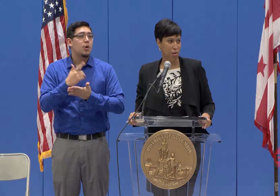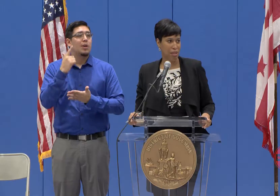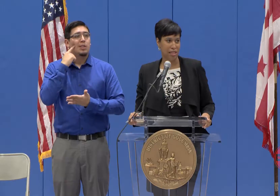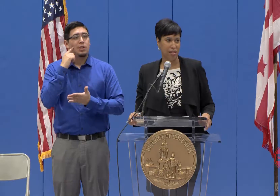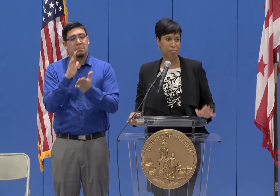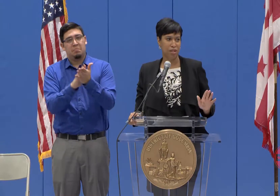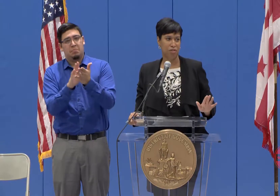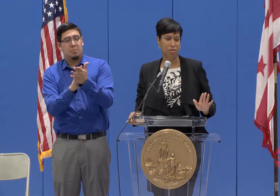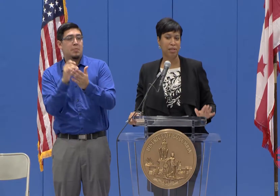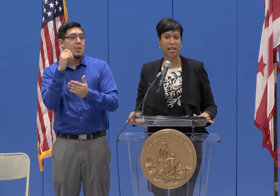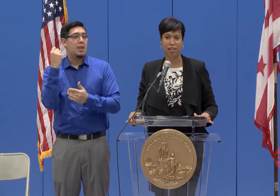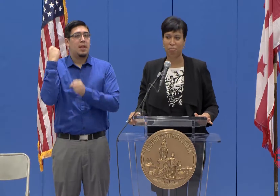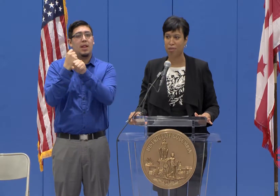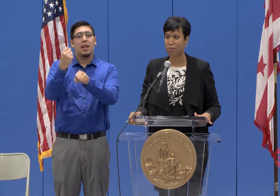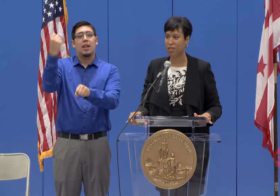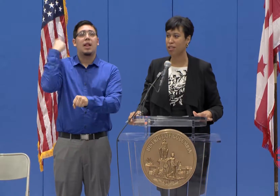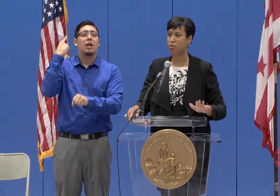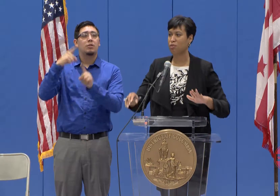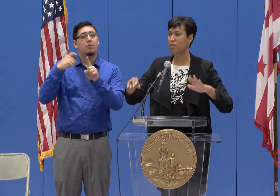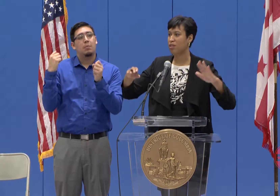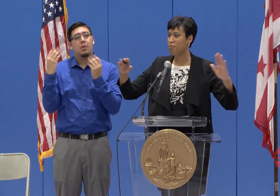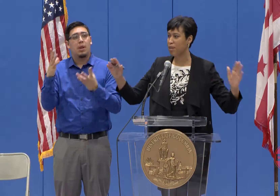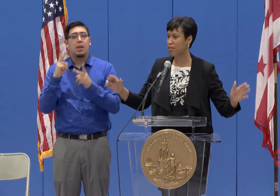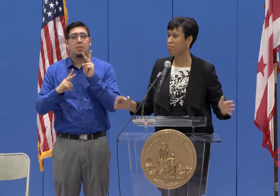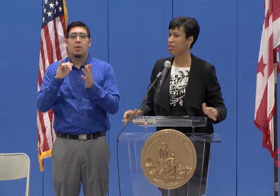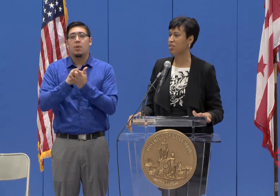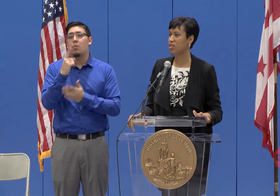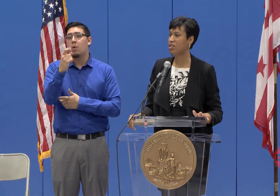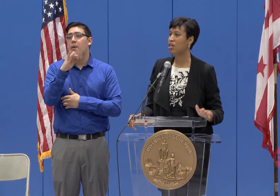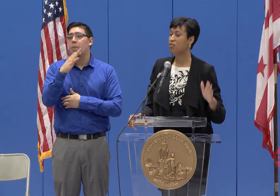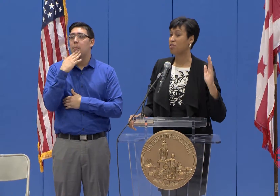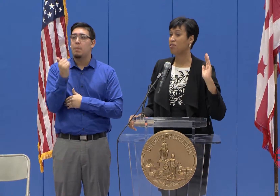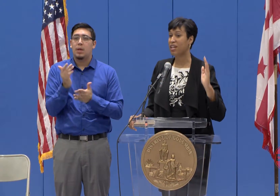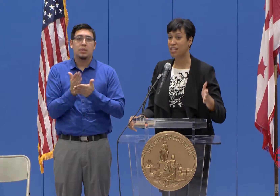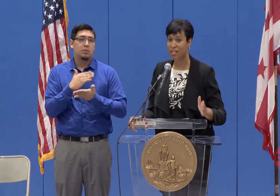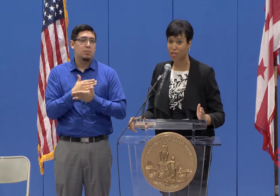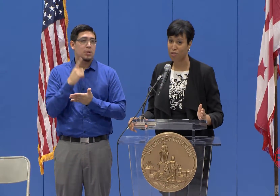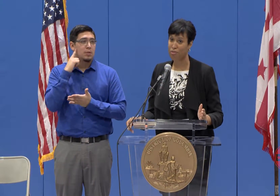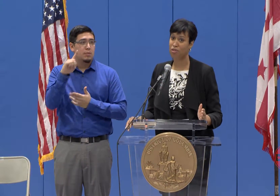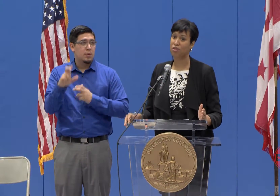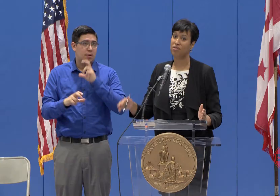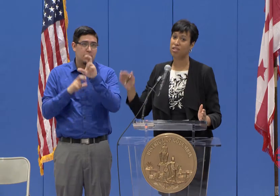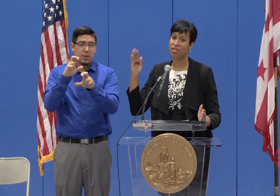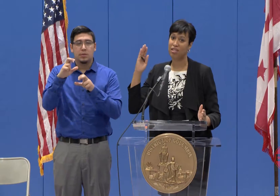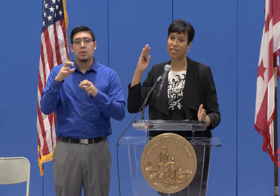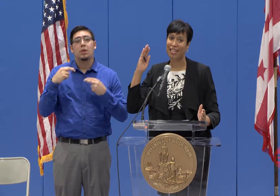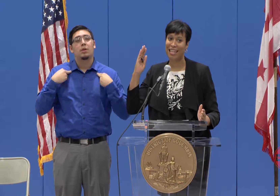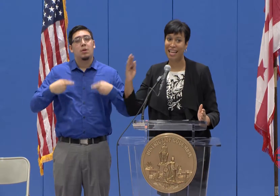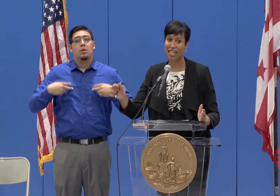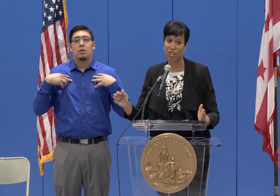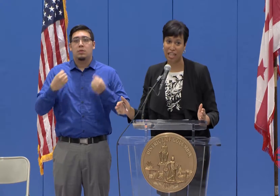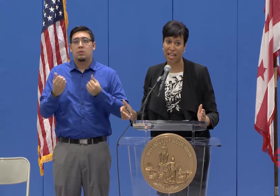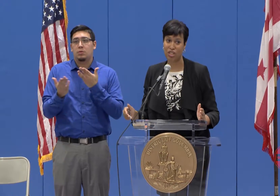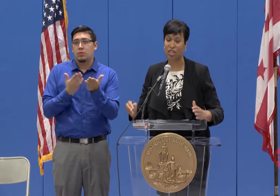WHEN WE DID THE BUDGET FROM A LOT OF PEOPLE THAT IT WAS ONE OF THE BEST BUDGETS FOR INVESTING IN HUMAN SERVICES AND EDUCATION